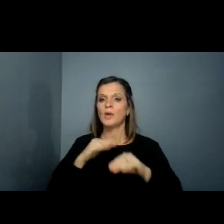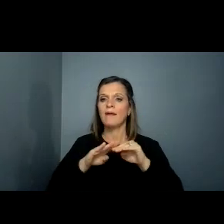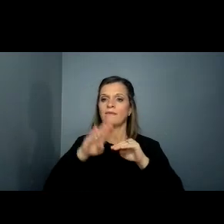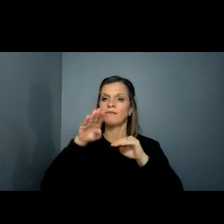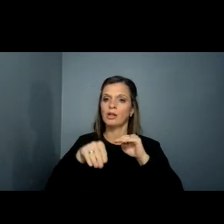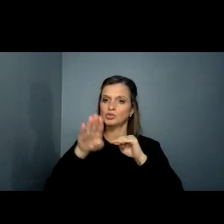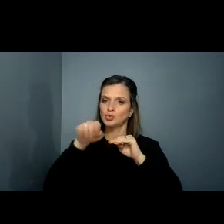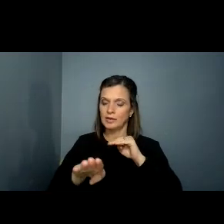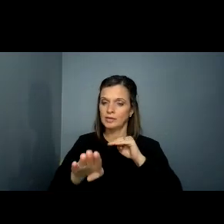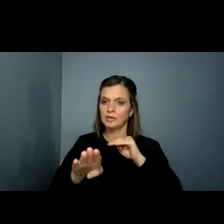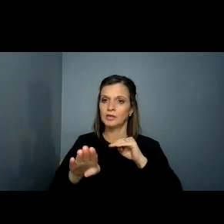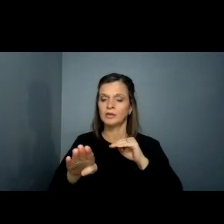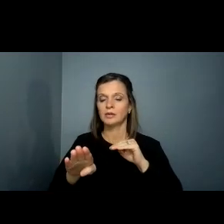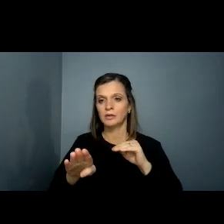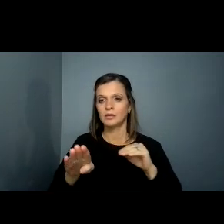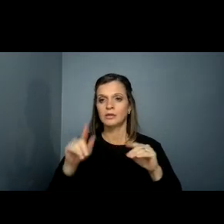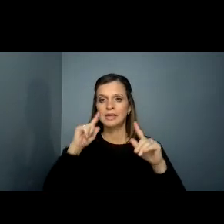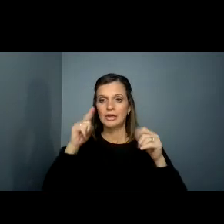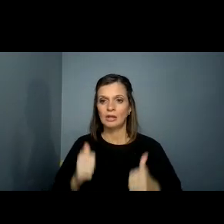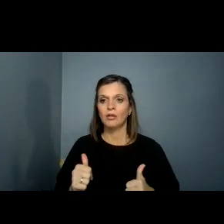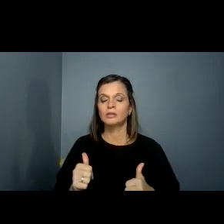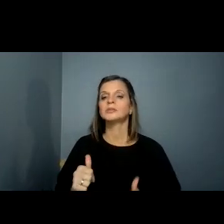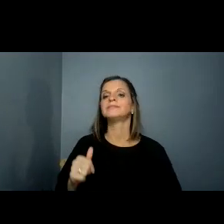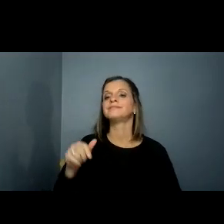Meniere's disease is a biggie. Many years.